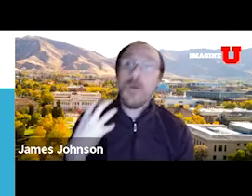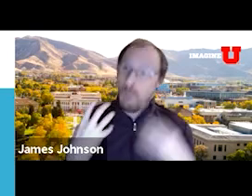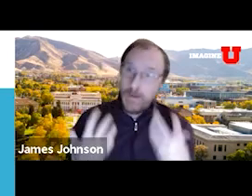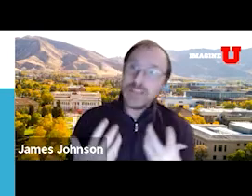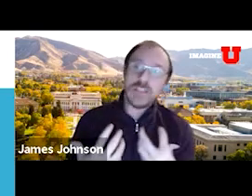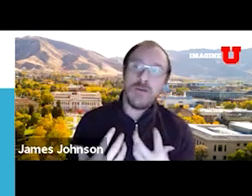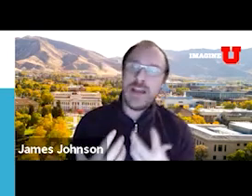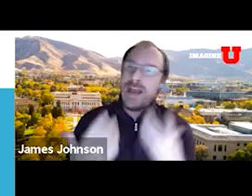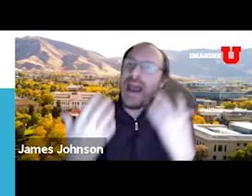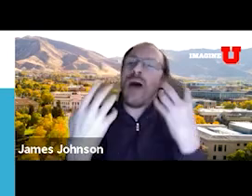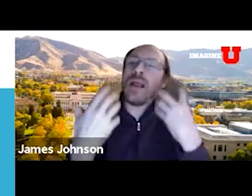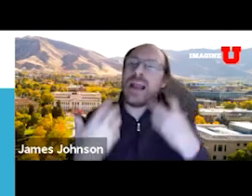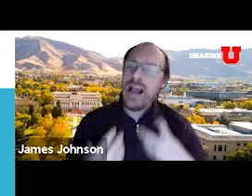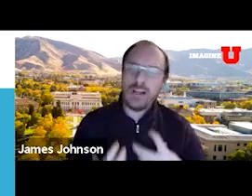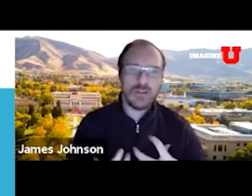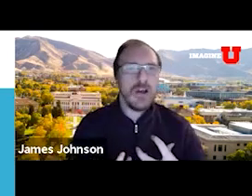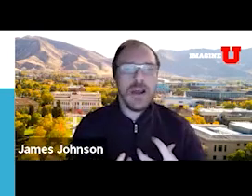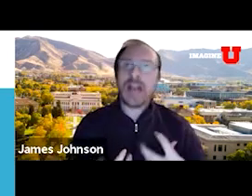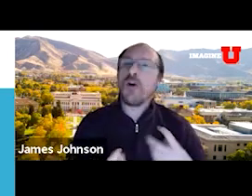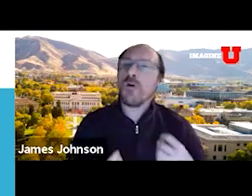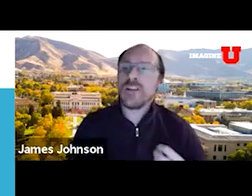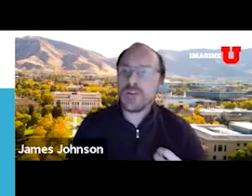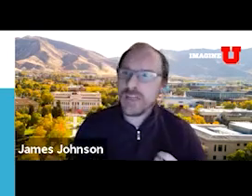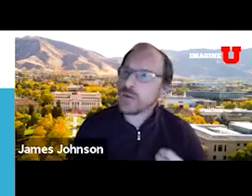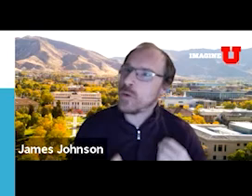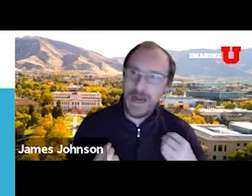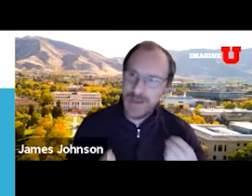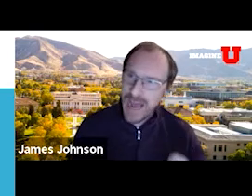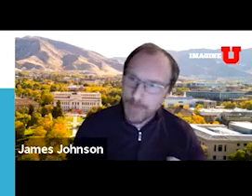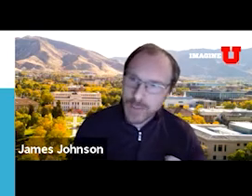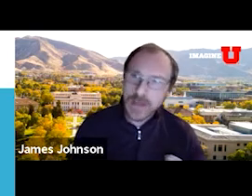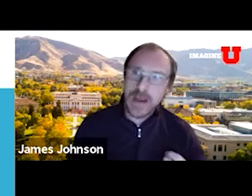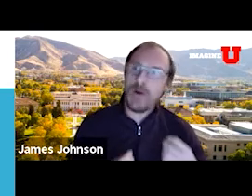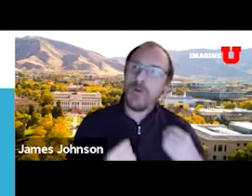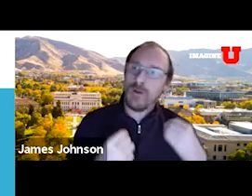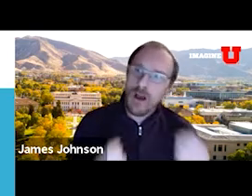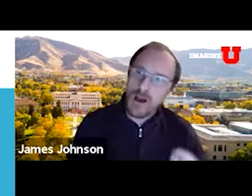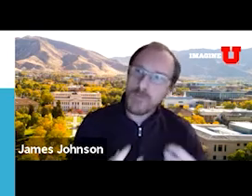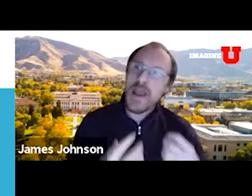my disability and how it has encouraged me to adapt and overcome,